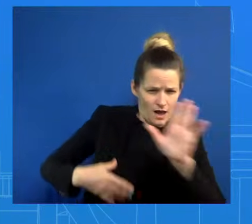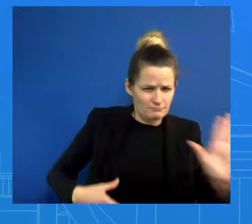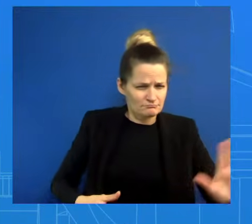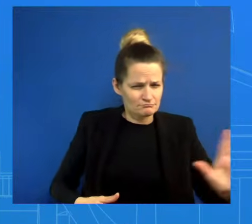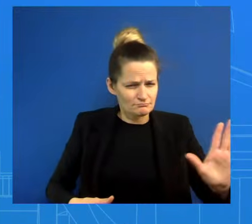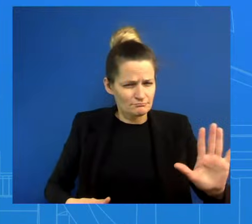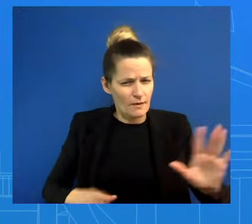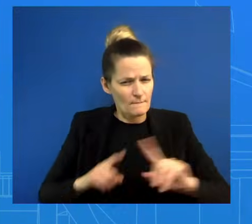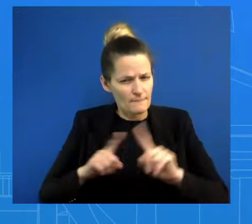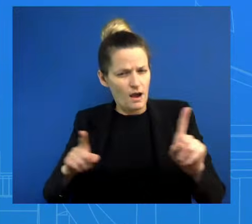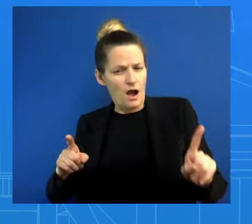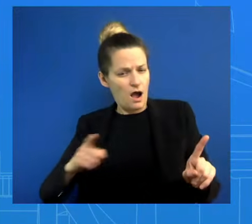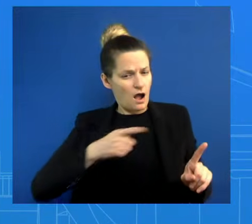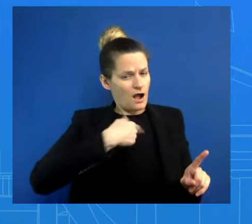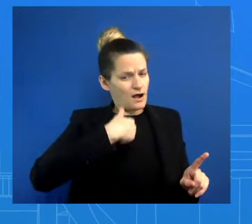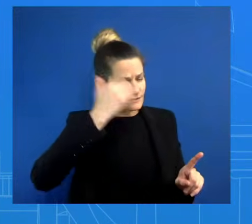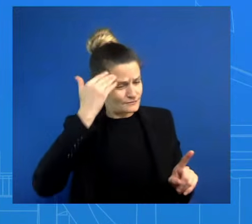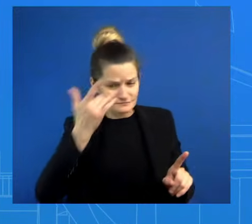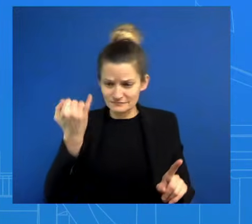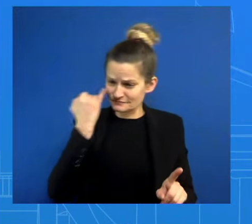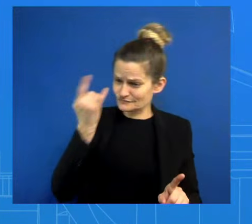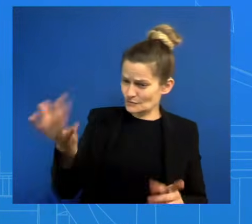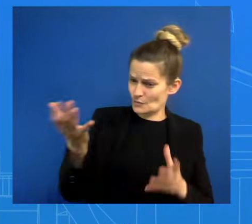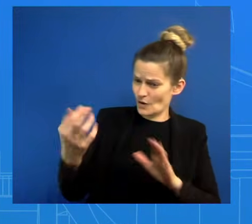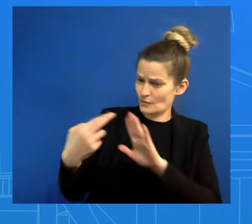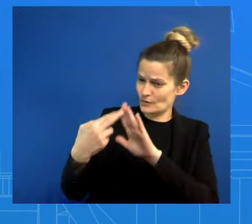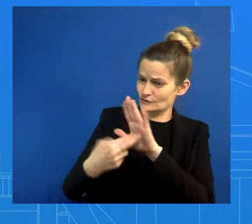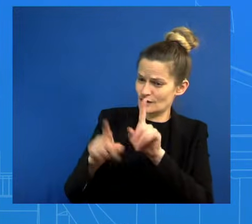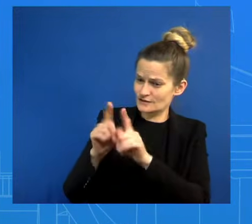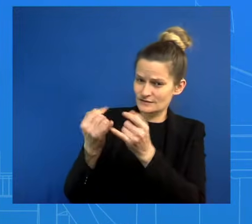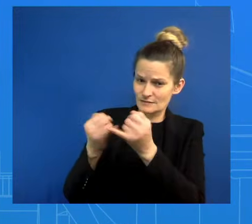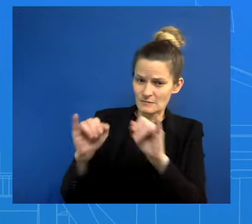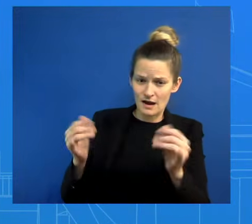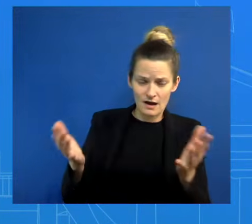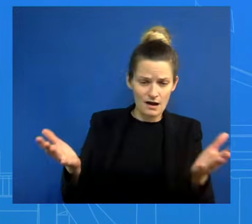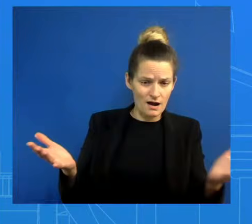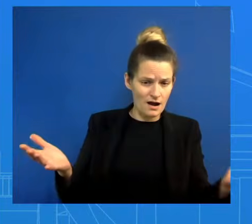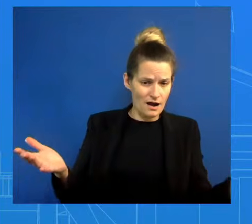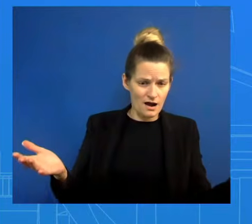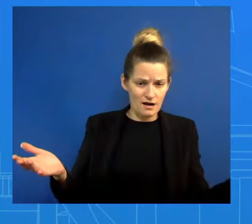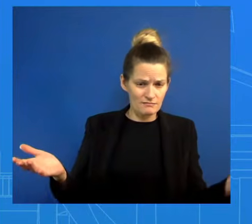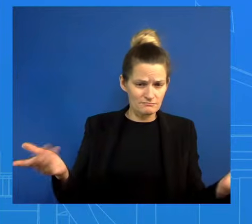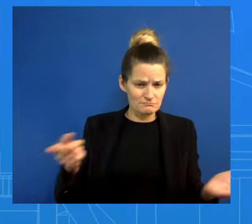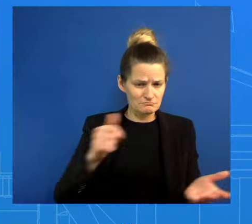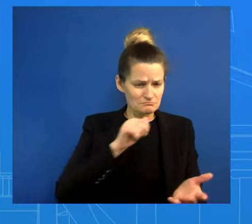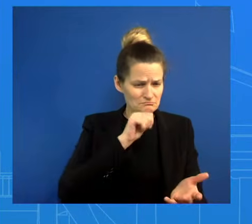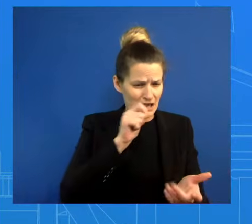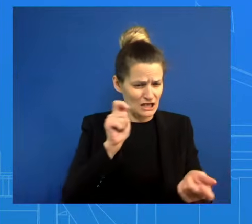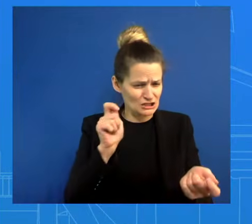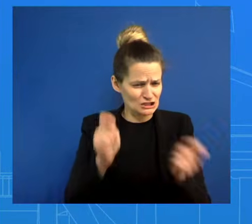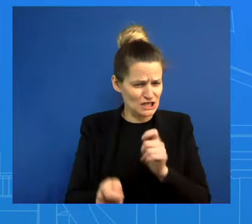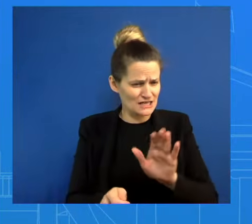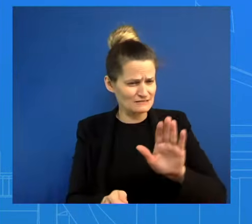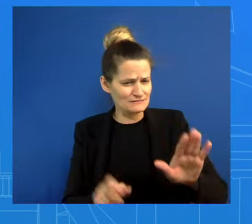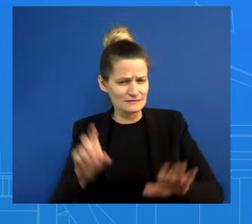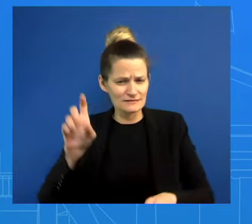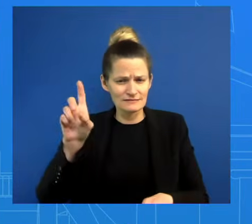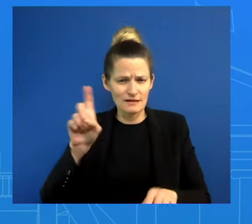but we do not see the Democratic majority changing with this decision that she's made. Go ahead. The Press: I just want to ask you on the oil price cap.